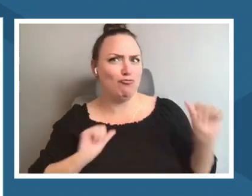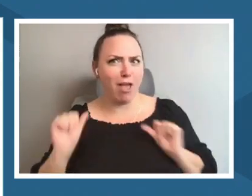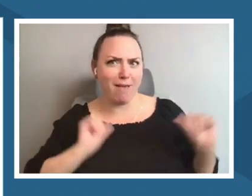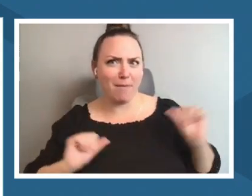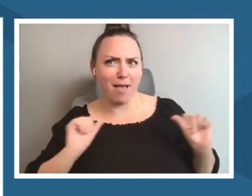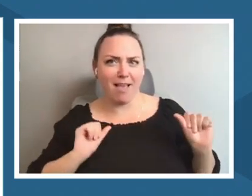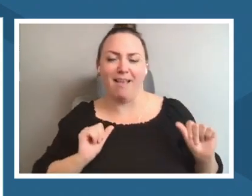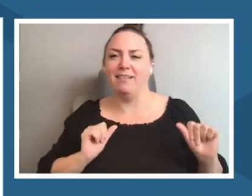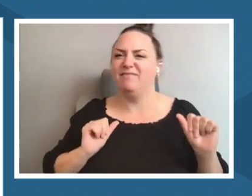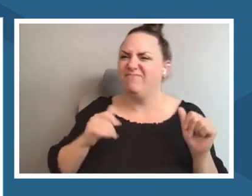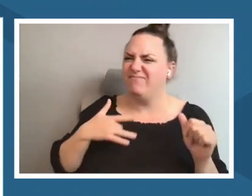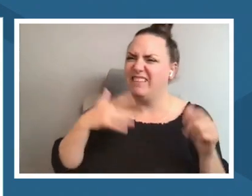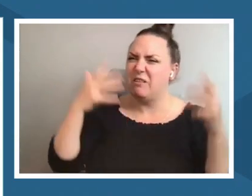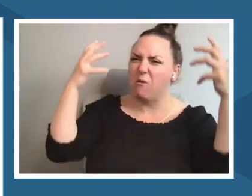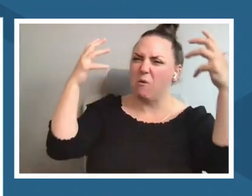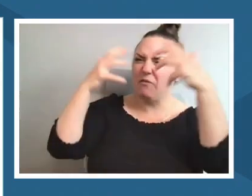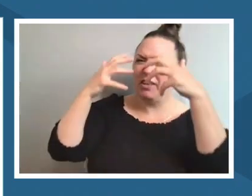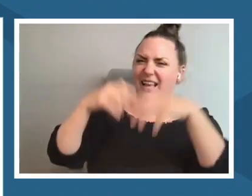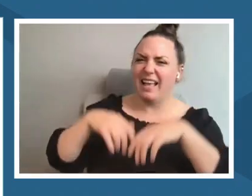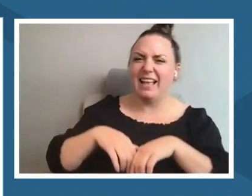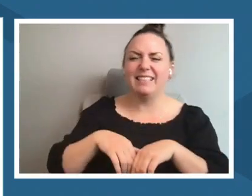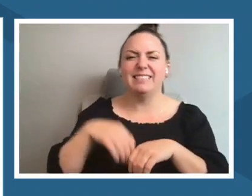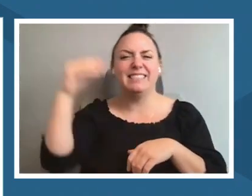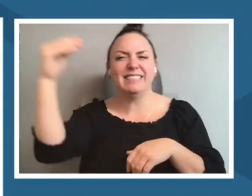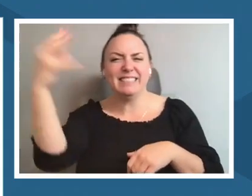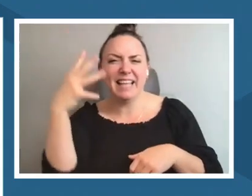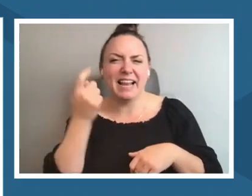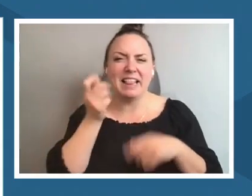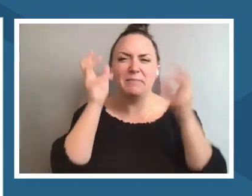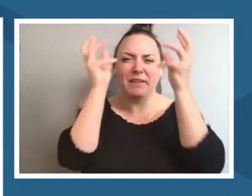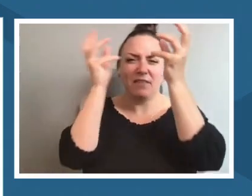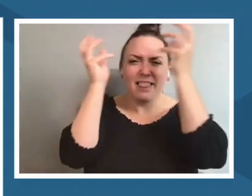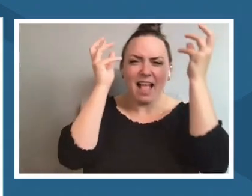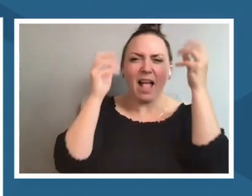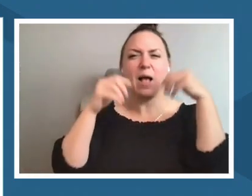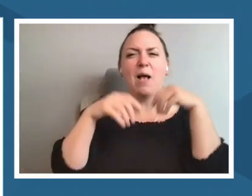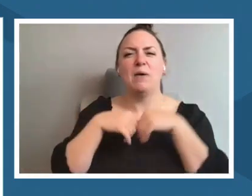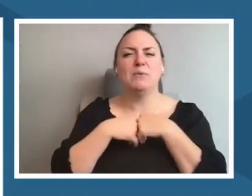sunny with a little bit of clouds so maybe a little bit like i'm how i'm